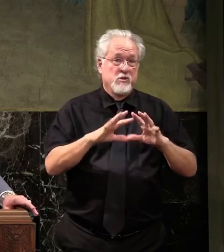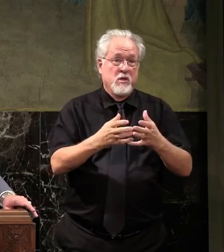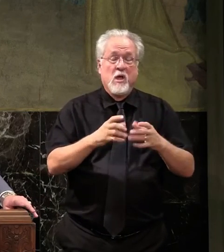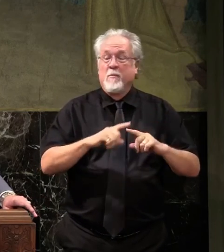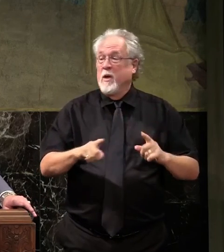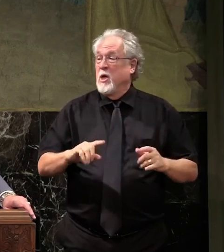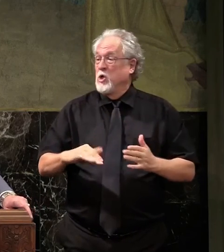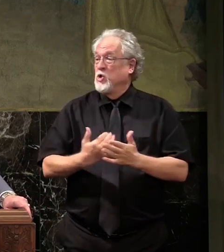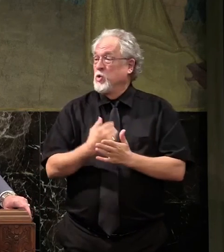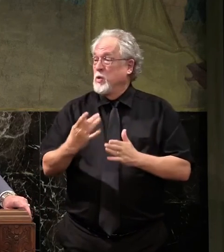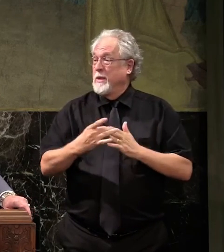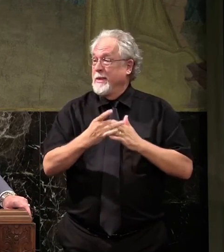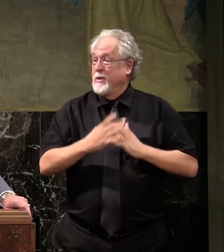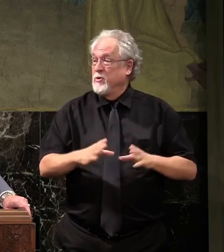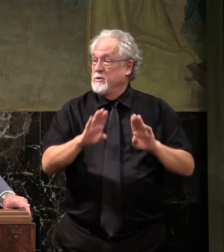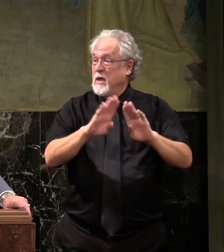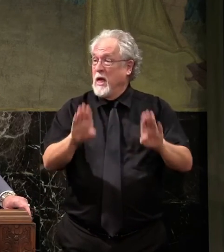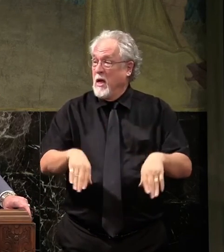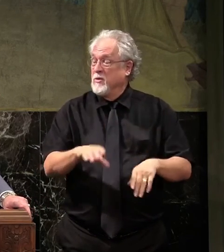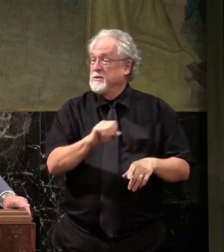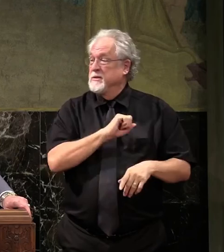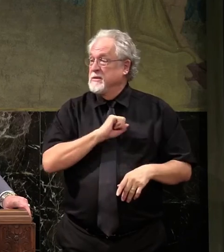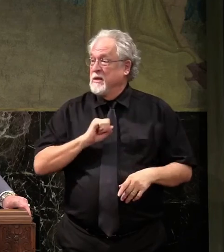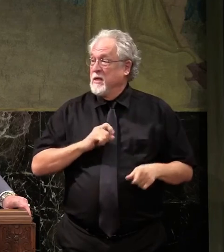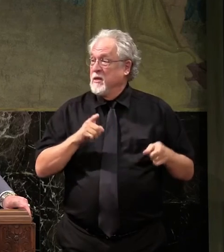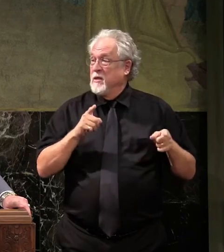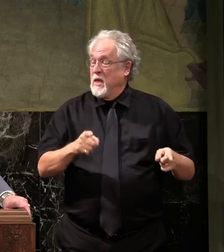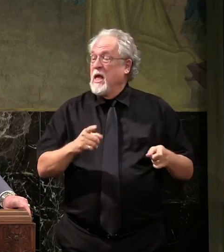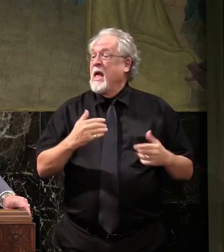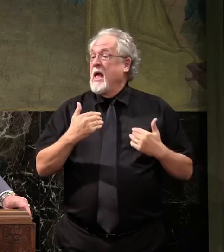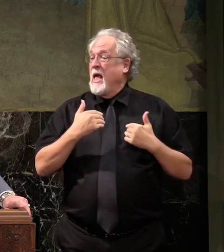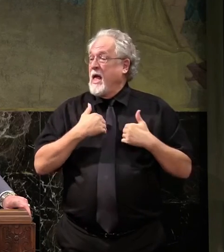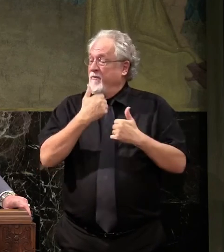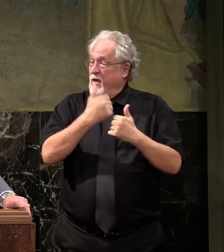new leaders in the House and the Senate and I have every reason to believe in